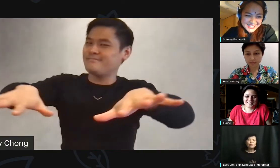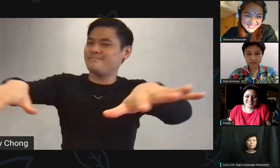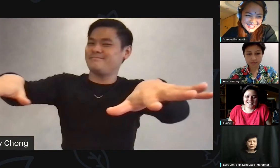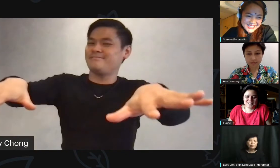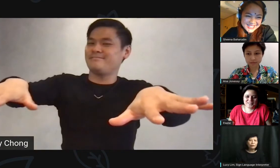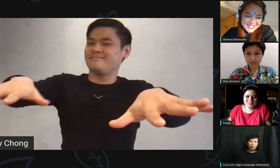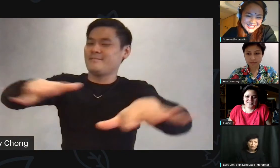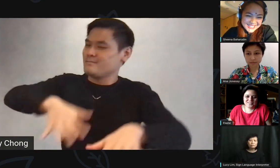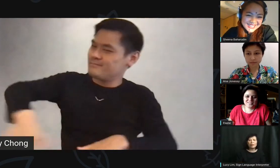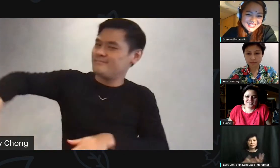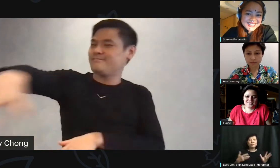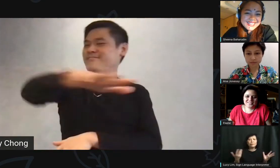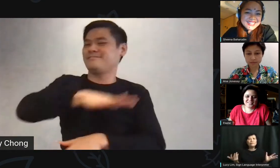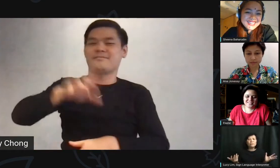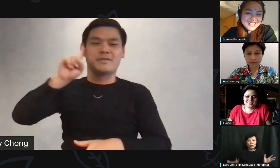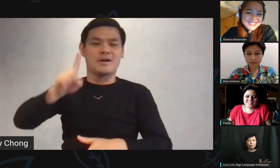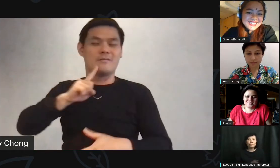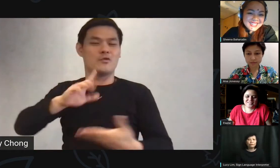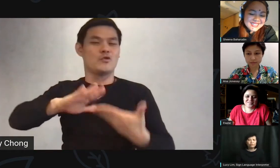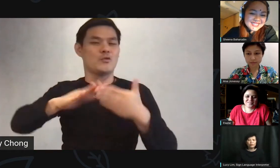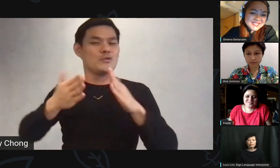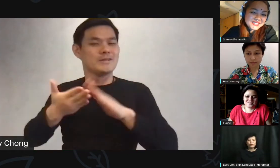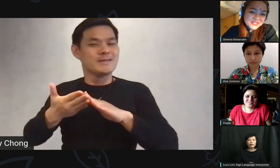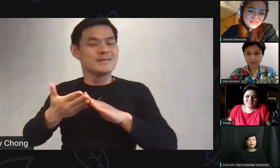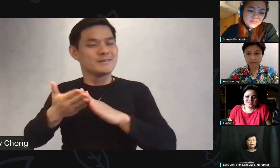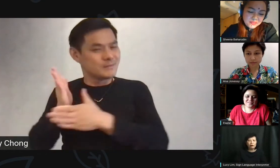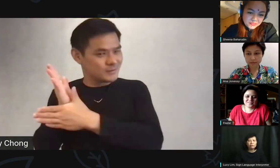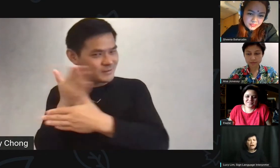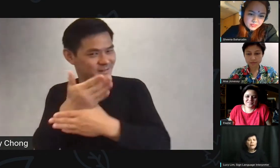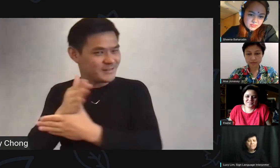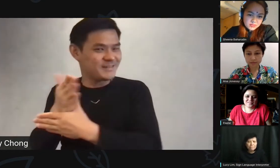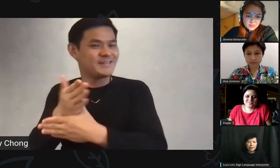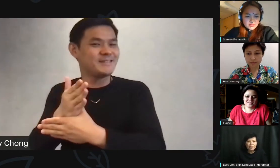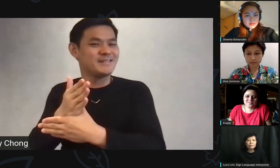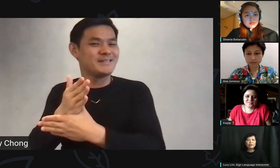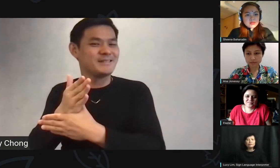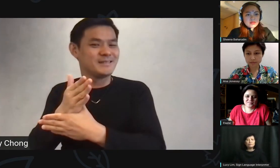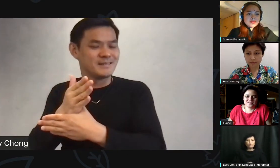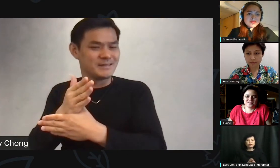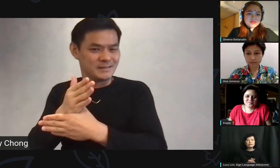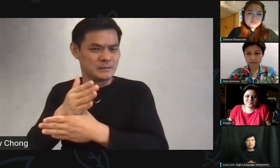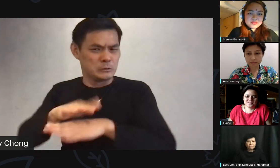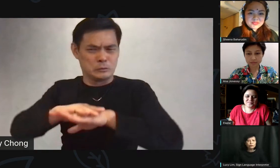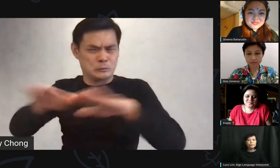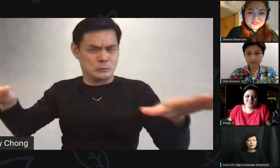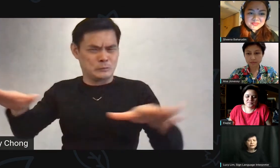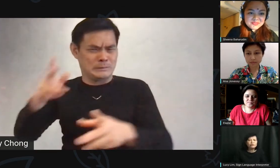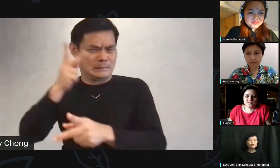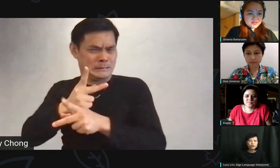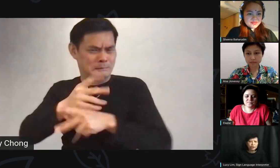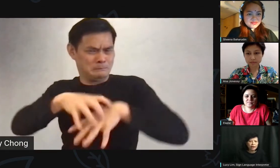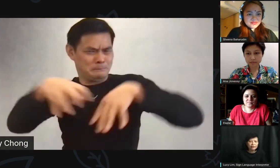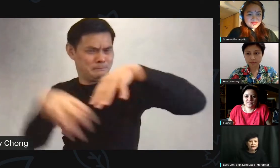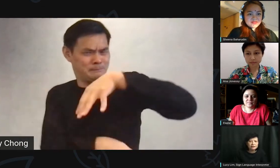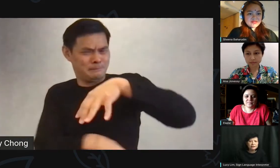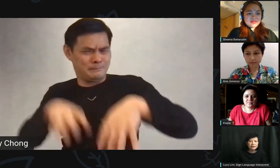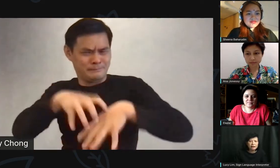it will be more, I mean it’d be more beautiful and we can involve many more Deaf community to share this.